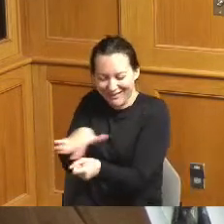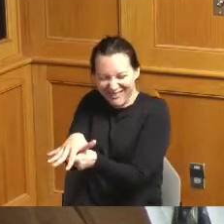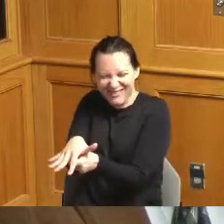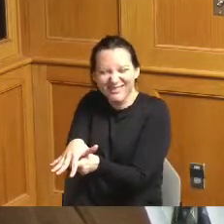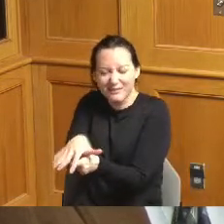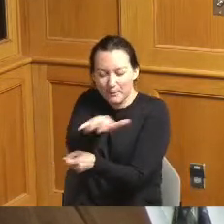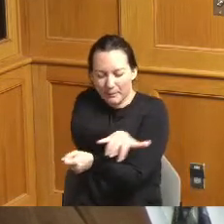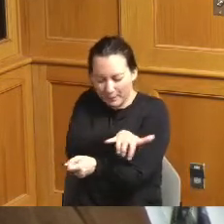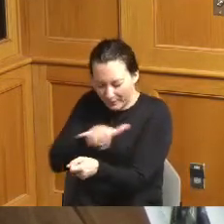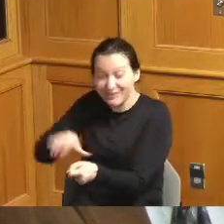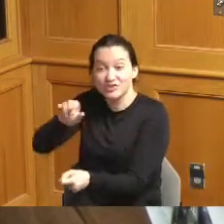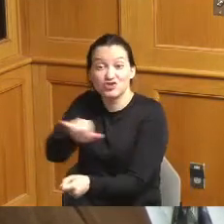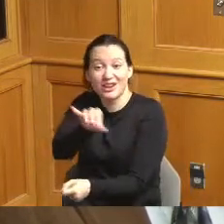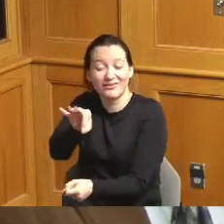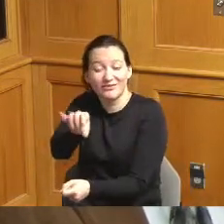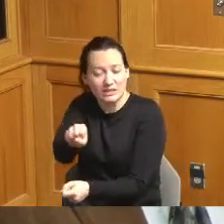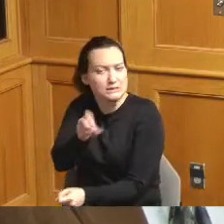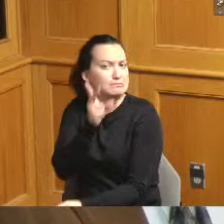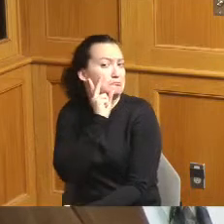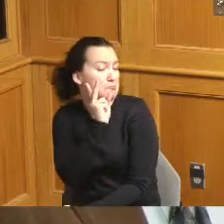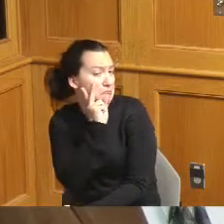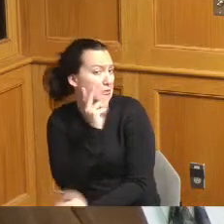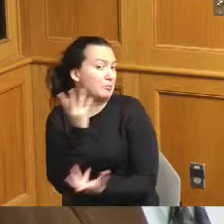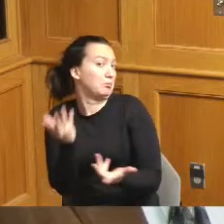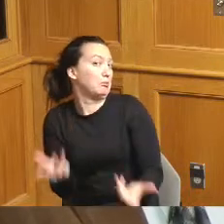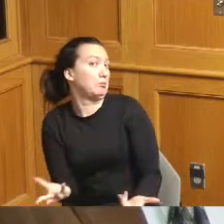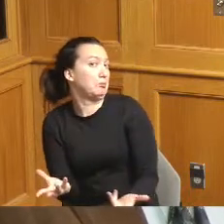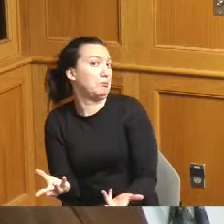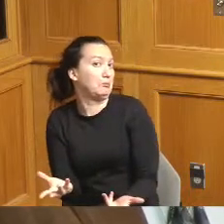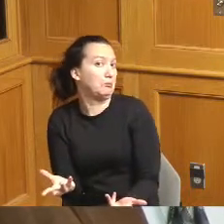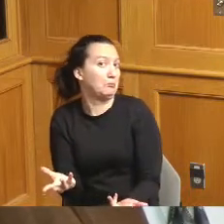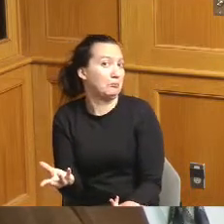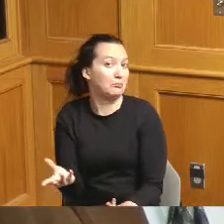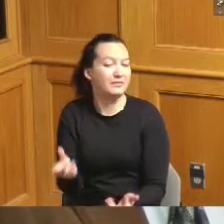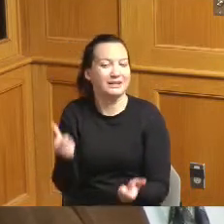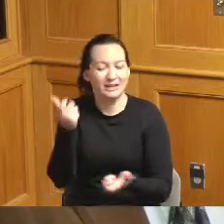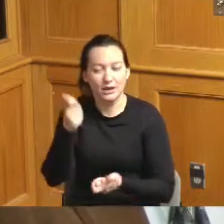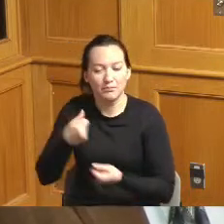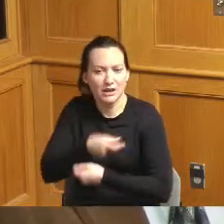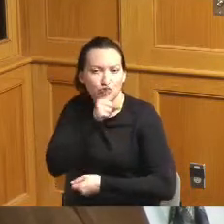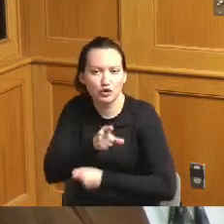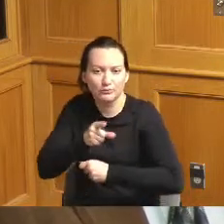Jobs and Family Services to see if we're kind of turning over every single rocks so I totally